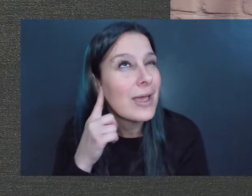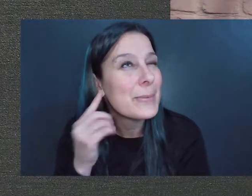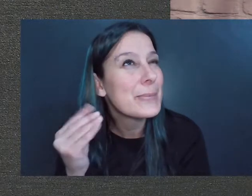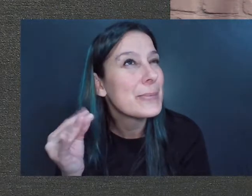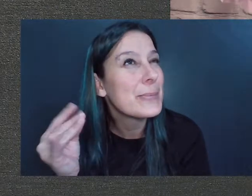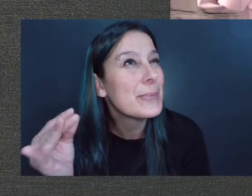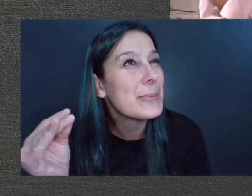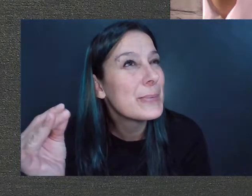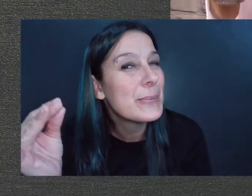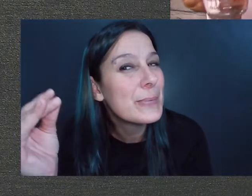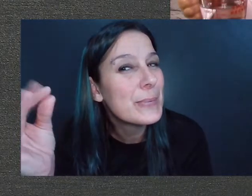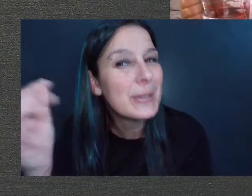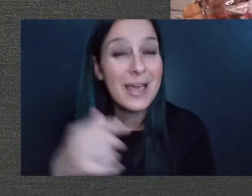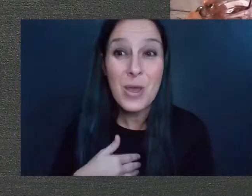Whoa, did you see that?